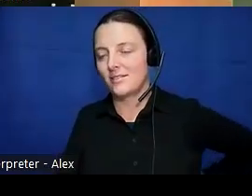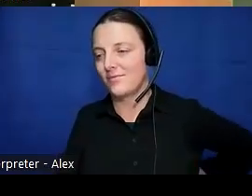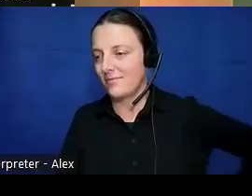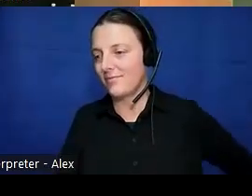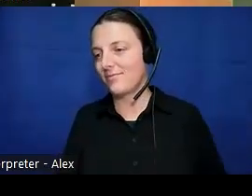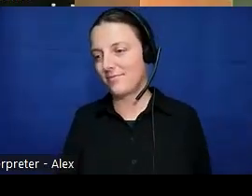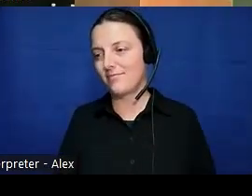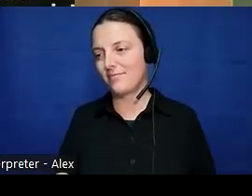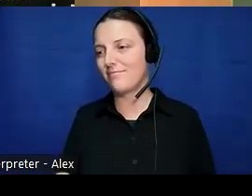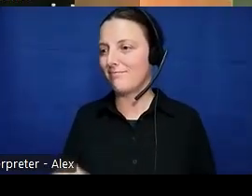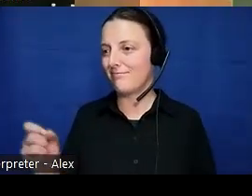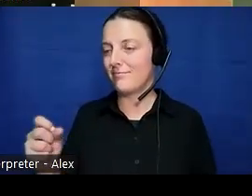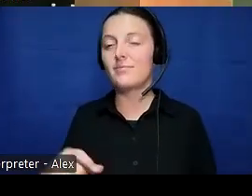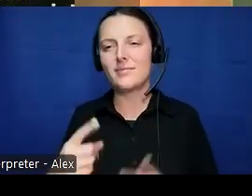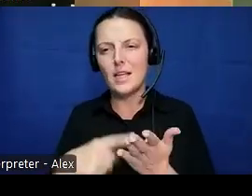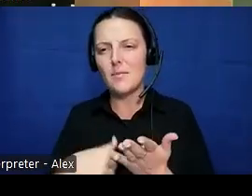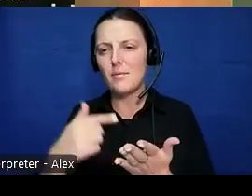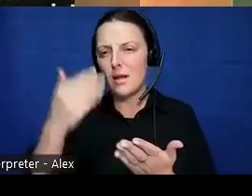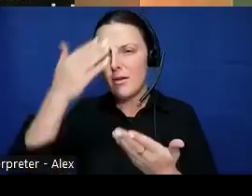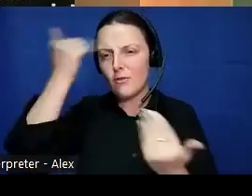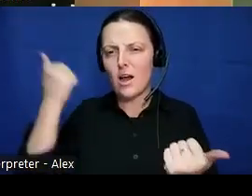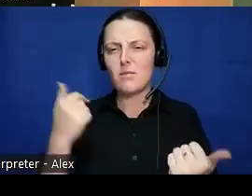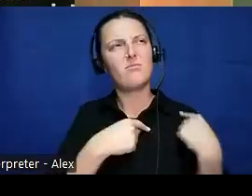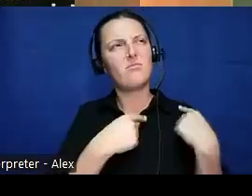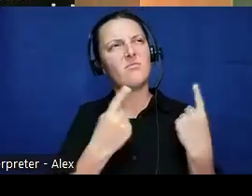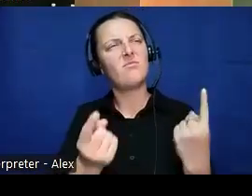we count on you being the expert, so got to keep up on the literature. I was like, "Oh,